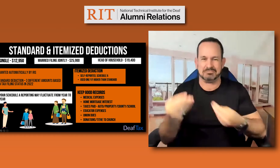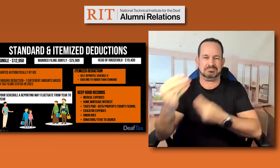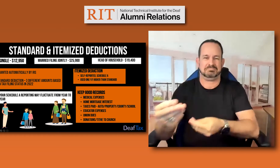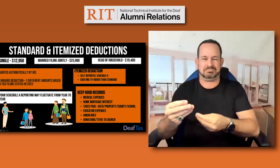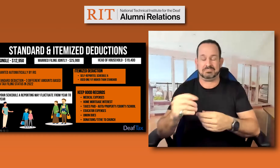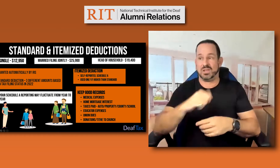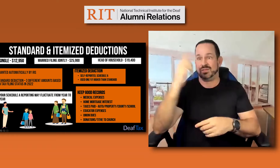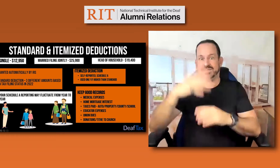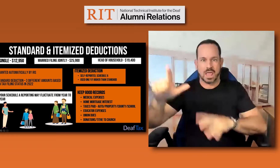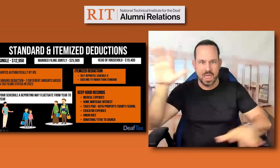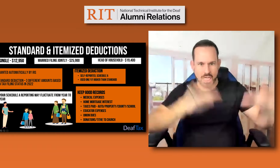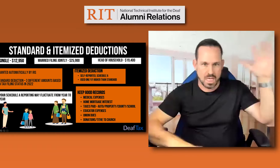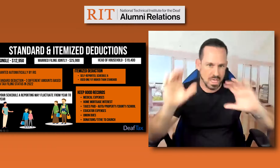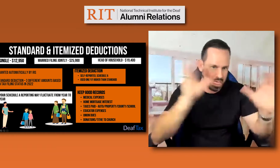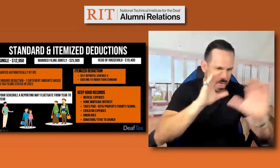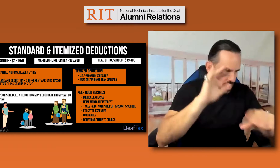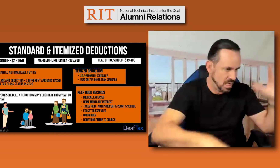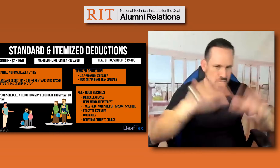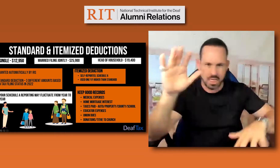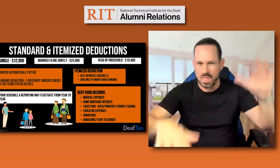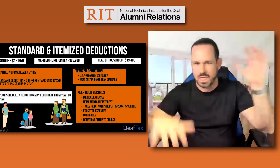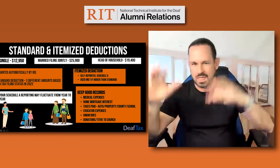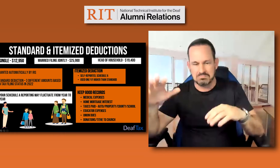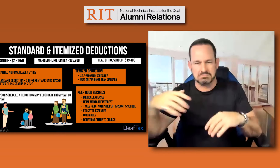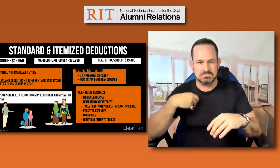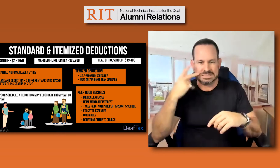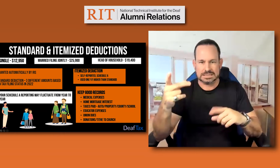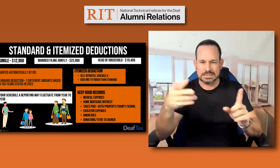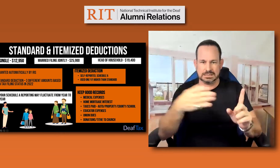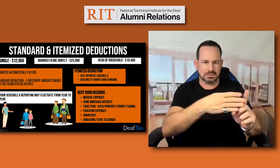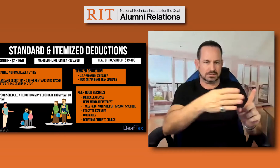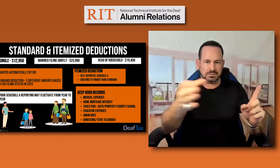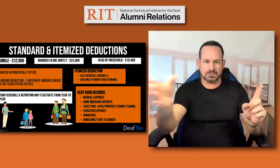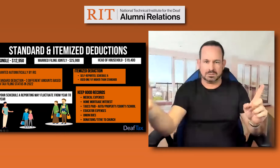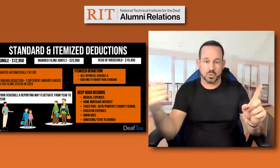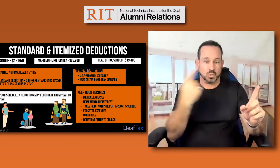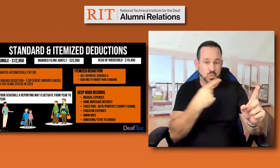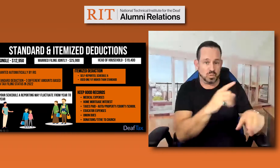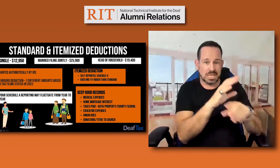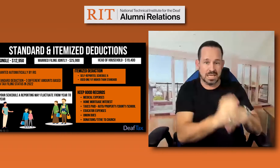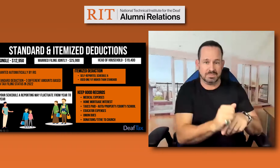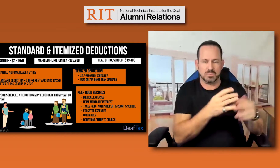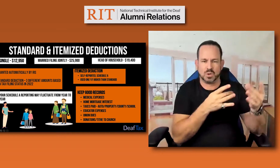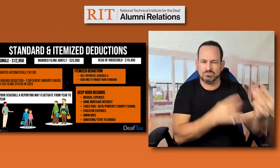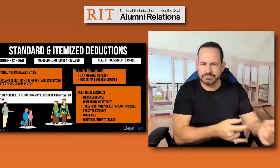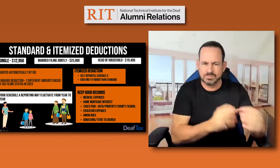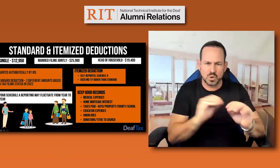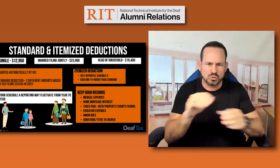many people just follow the standardized deductions to save themselves the headache of trying to find all of those receipts,